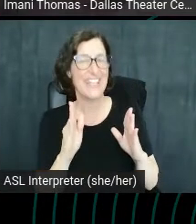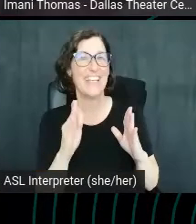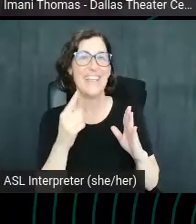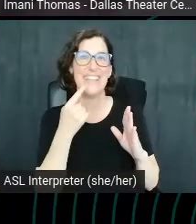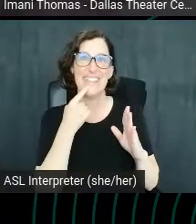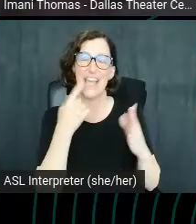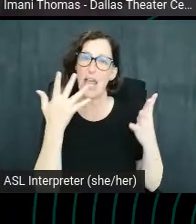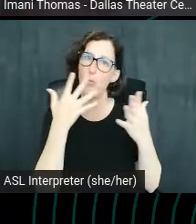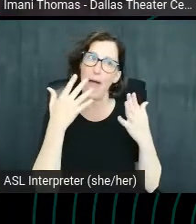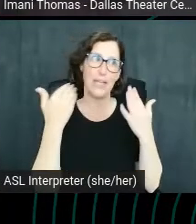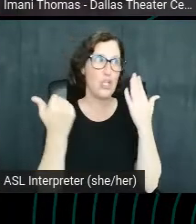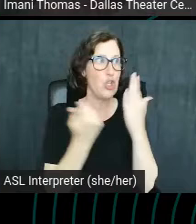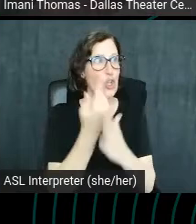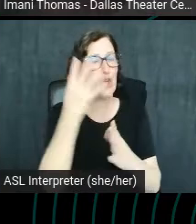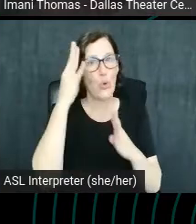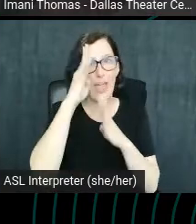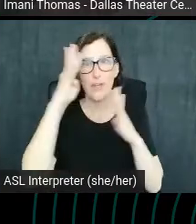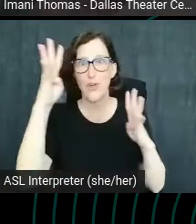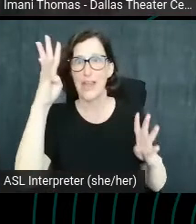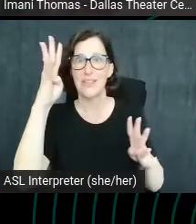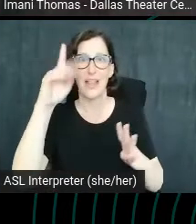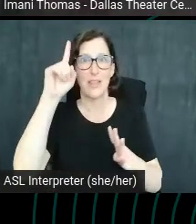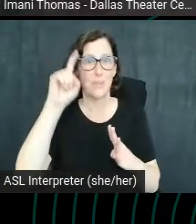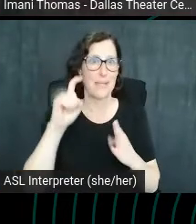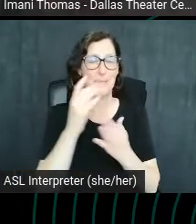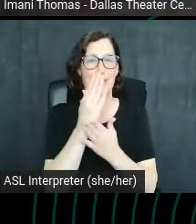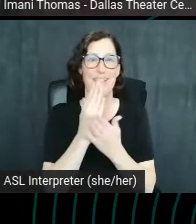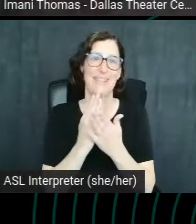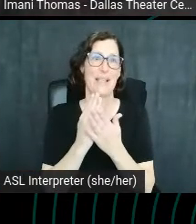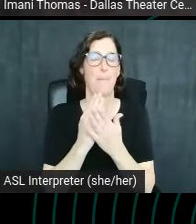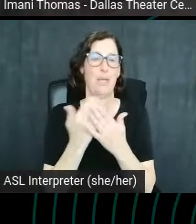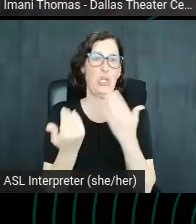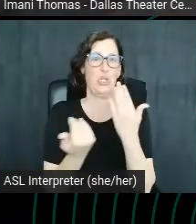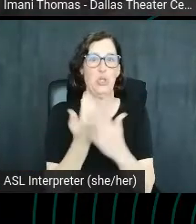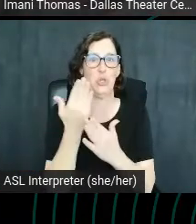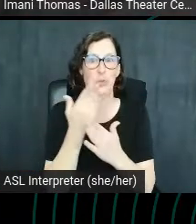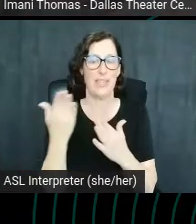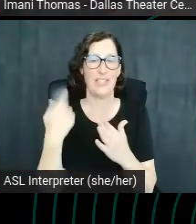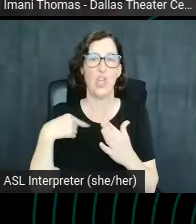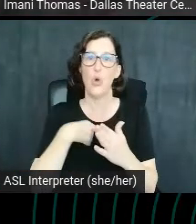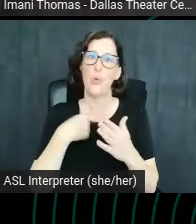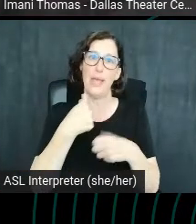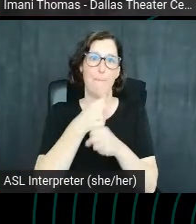and by God, there better be some memes. Dallas Theater Center produces such top notch innovative work,